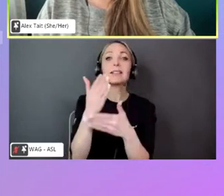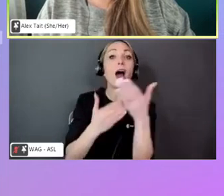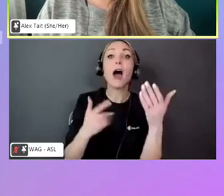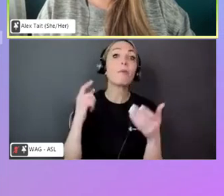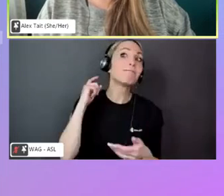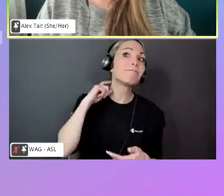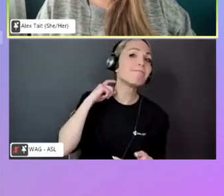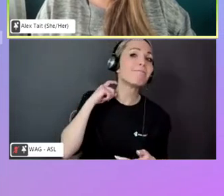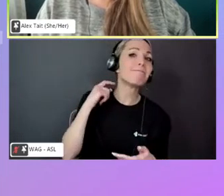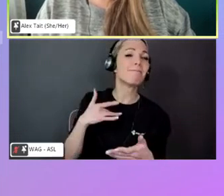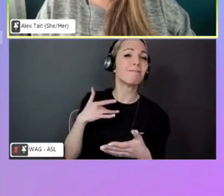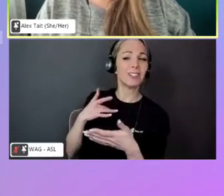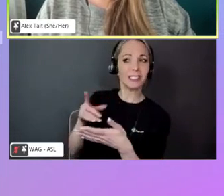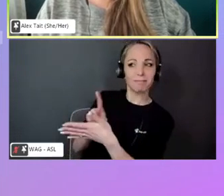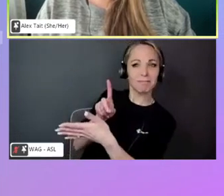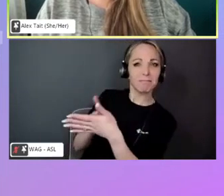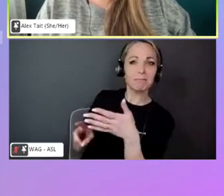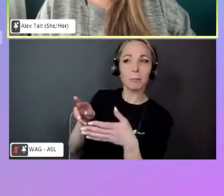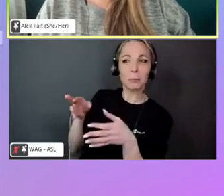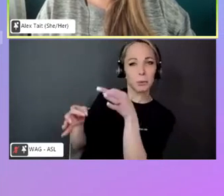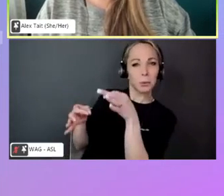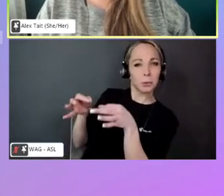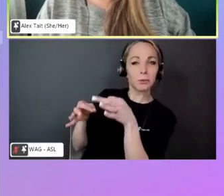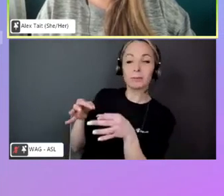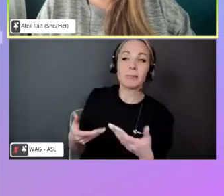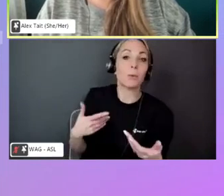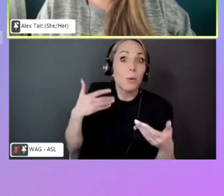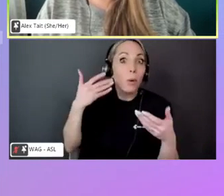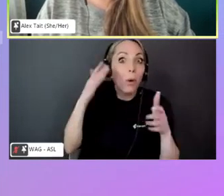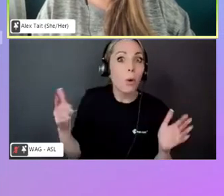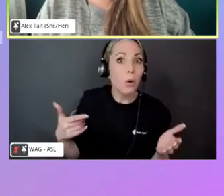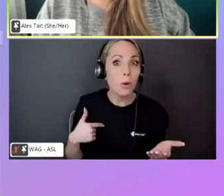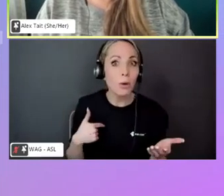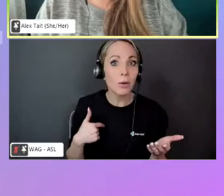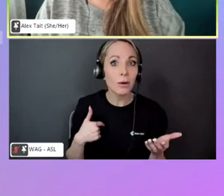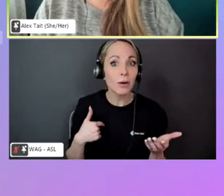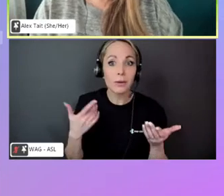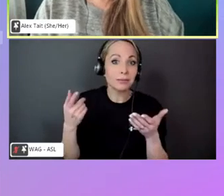the sake of this talk, but two parts I want to unconscious talk about are bias and